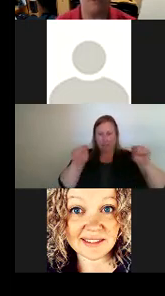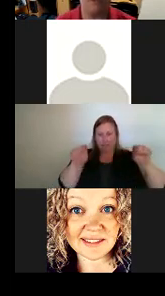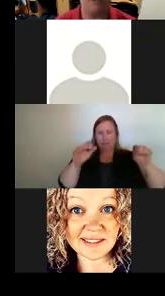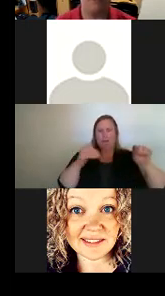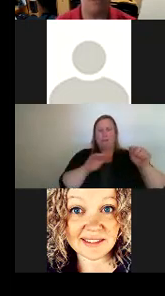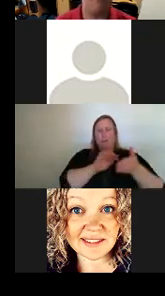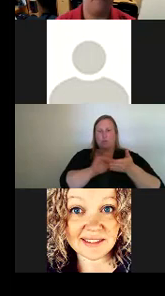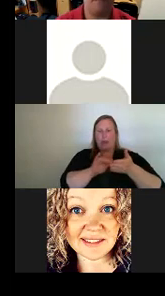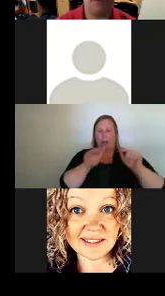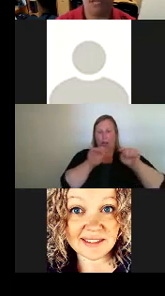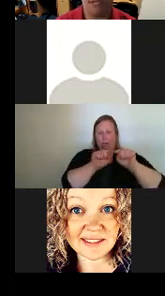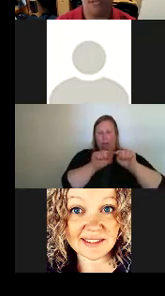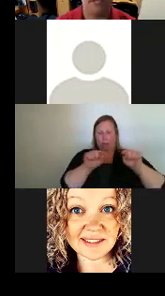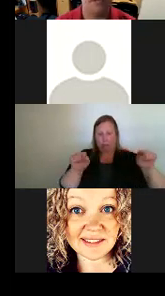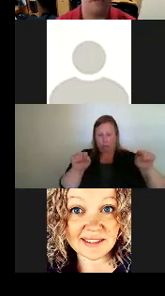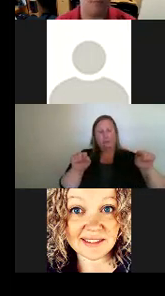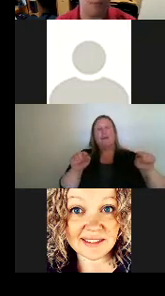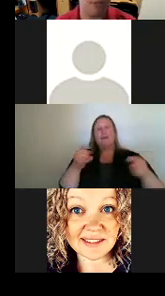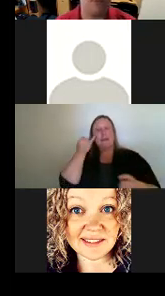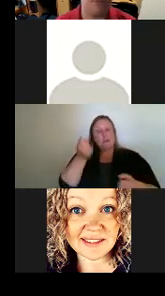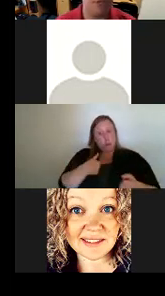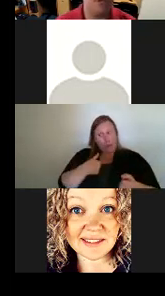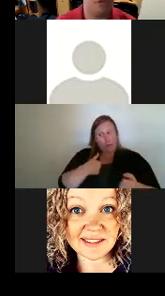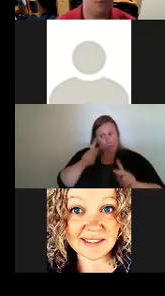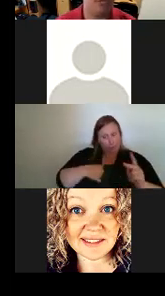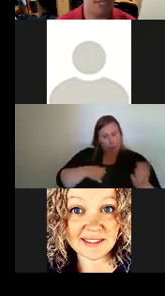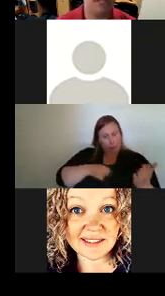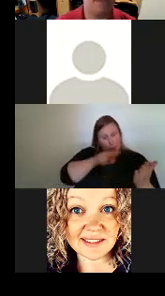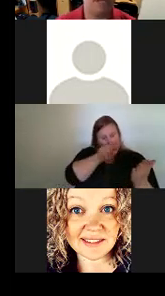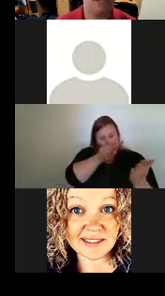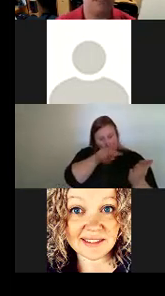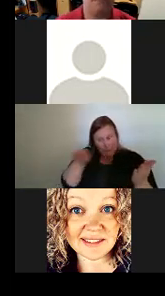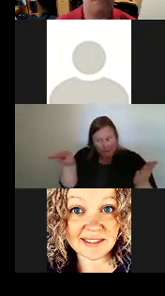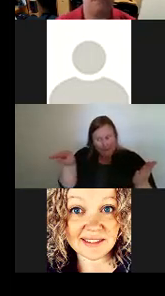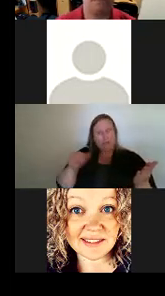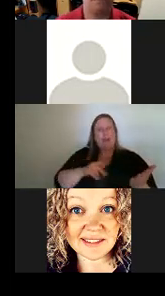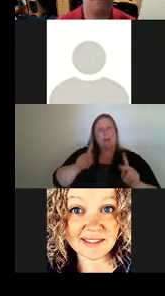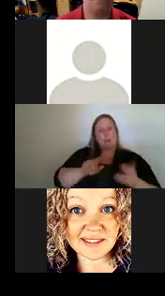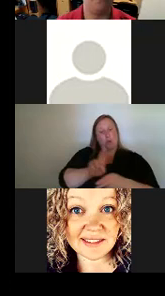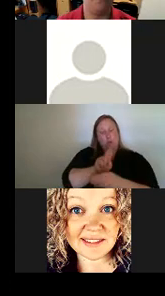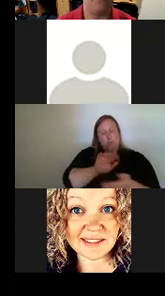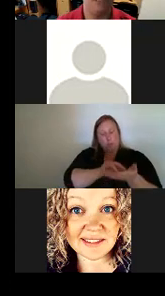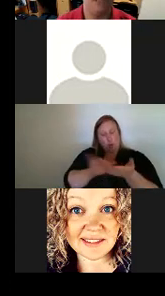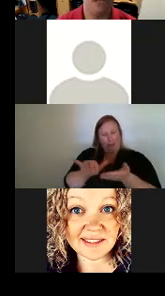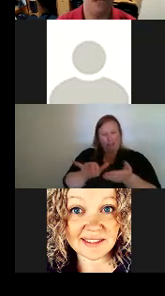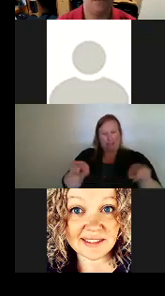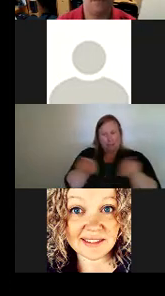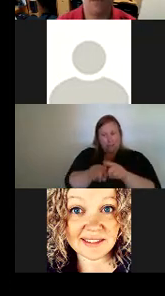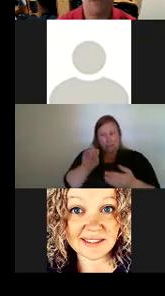YOU HAVE BOTH SIGHTED AND BRAILLE READERS LOOKING AT THE SAME DOCUMENT. CAPABILITY WITH SMARTPHONES AND TABLETS.